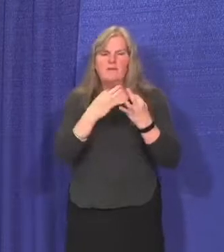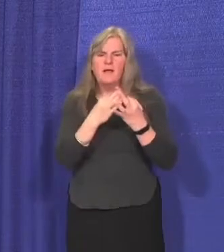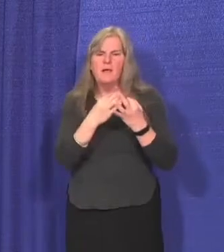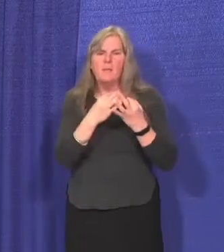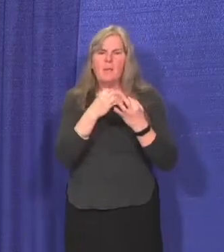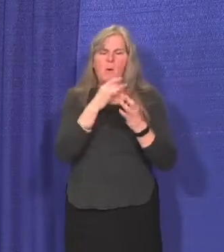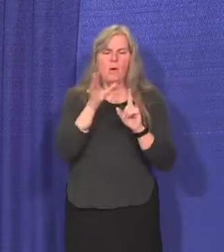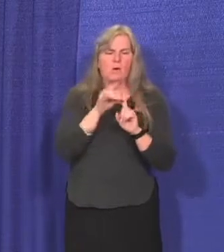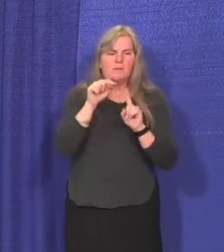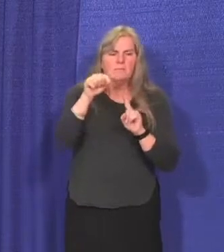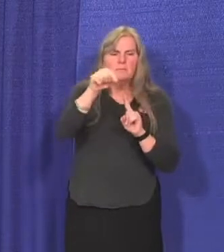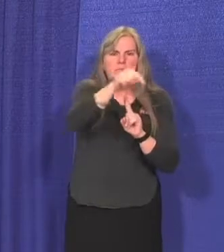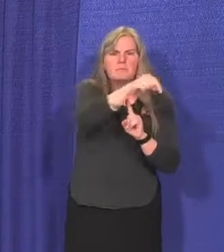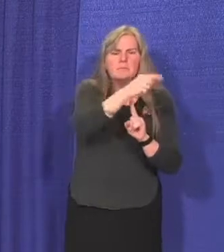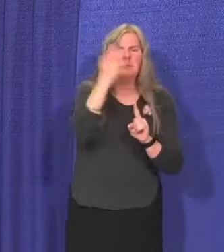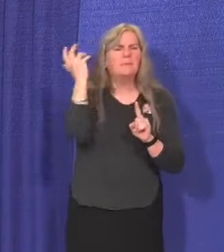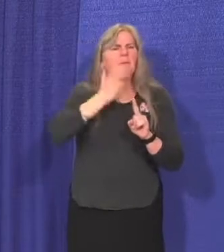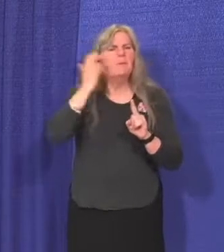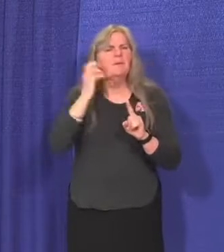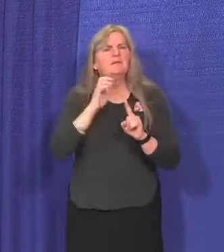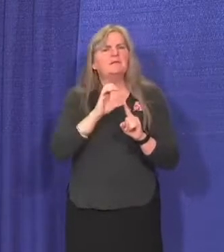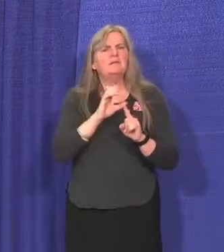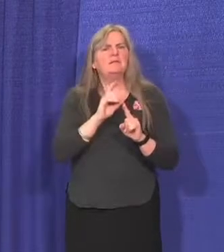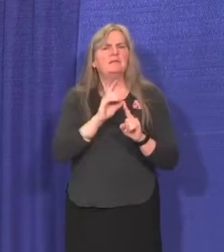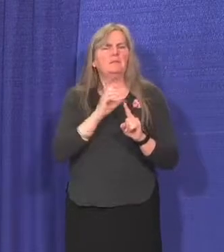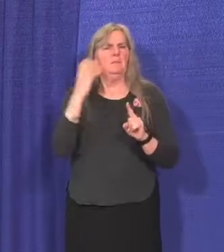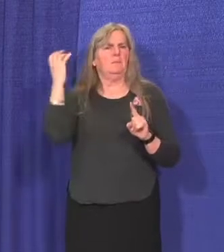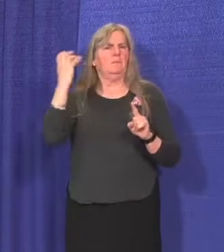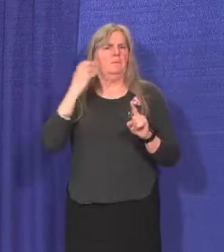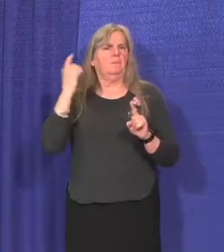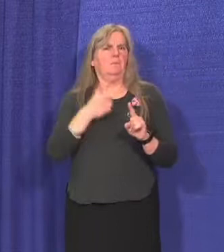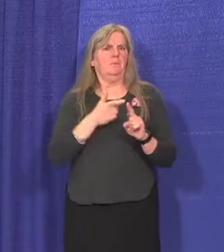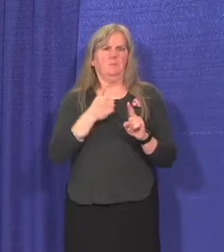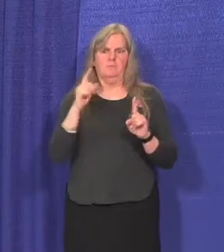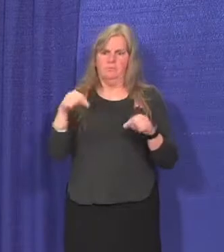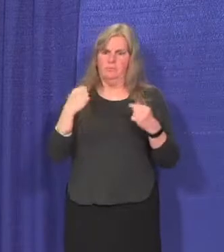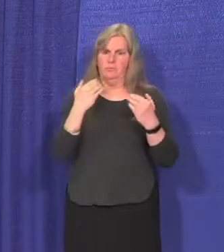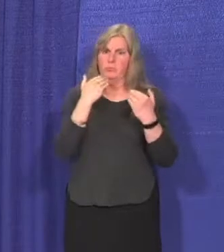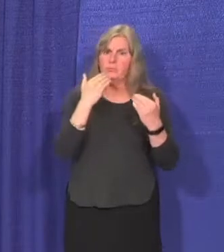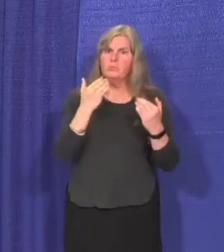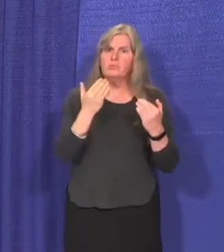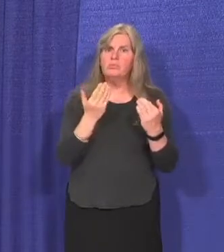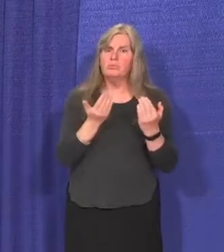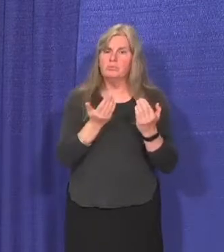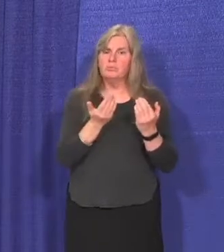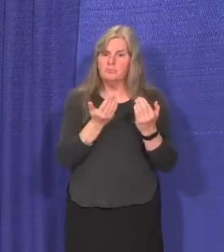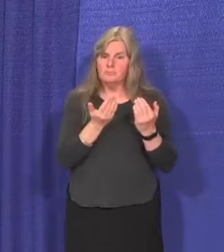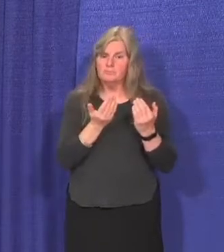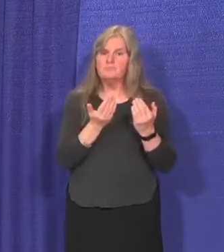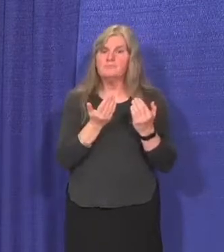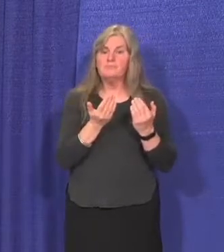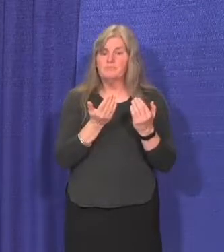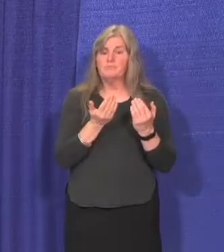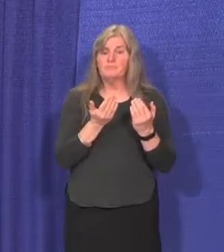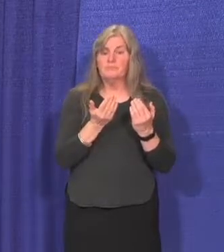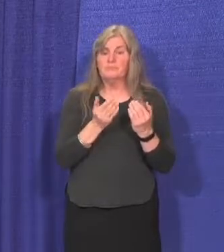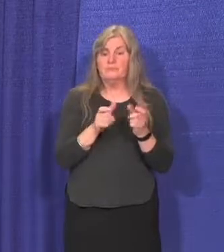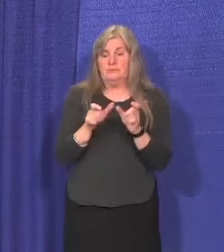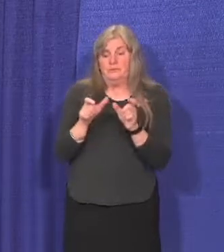our testing but the CDC has done a remarkable job of tracing